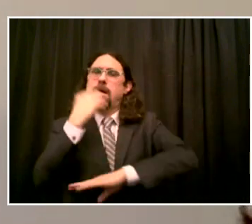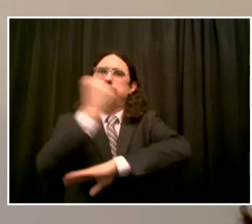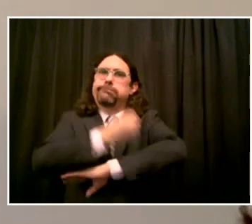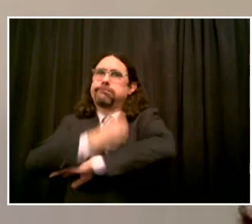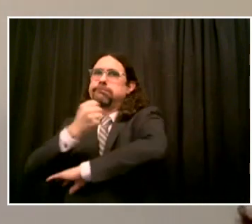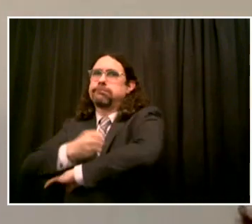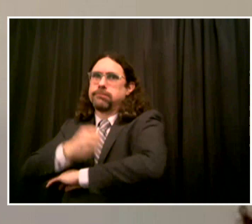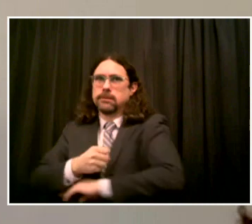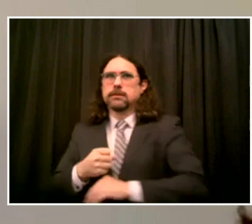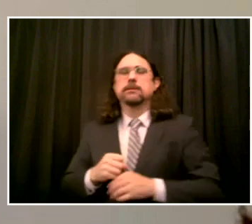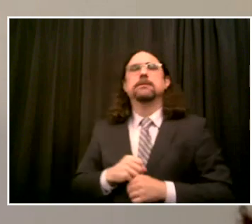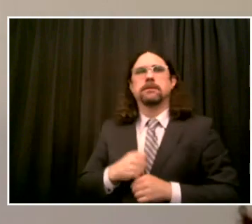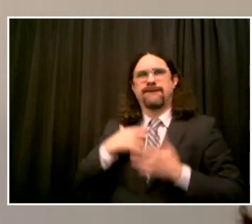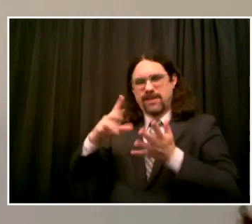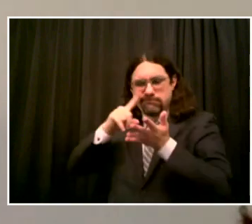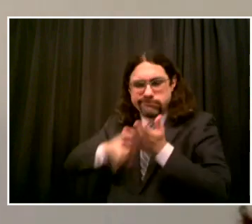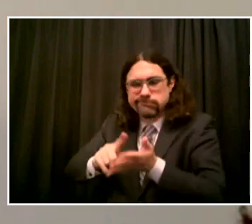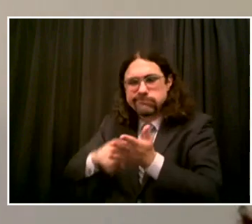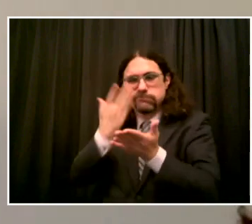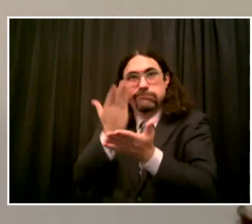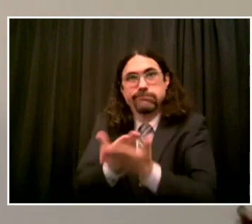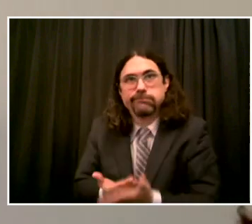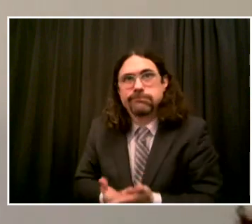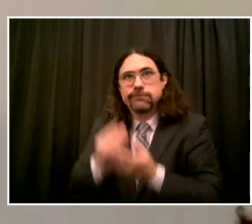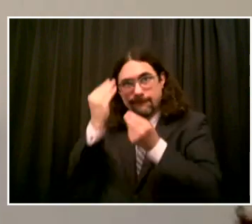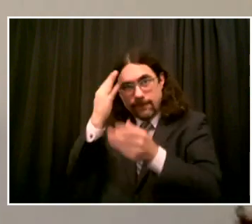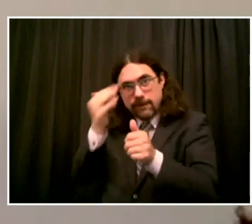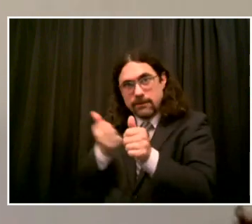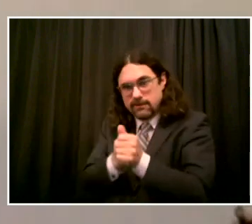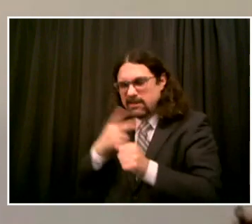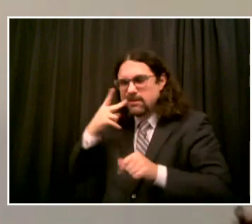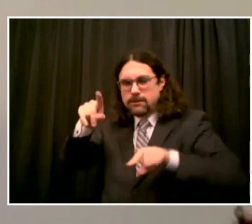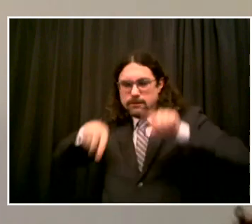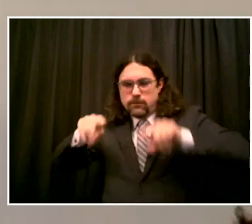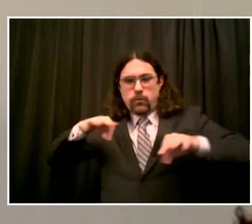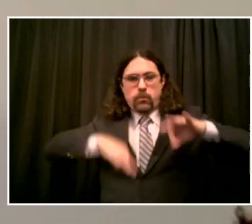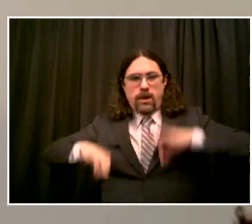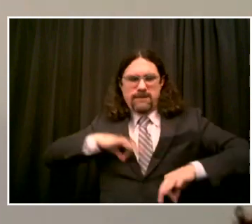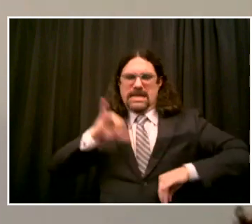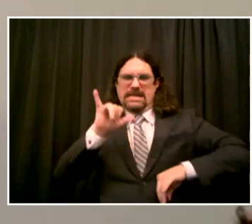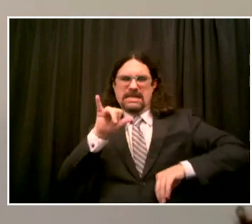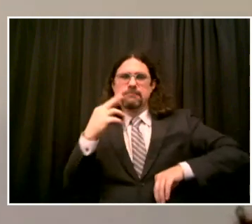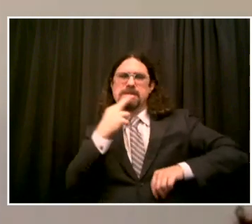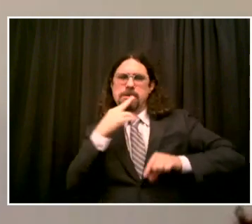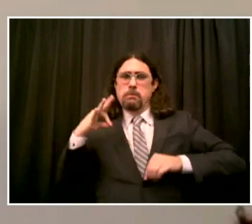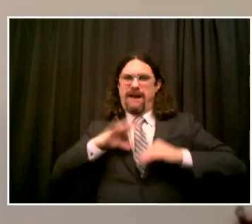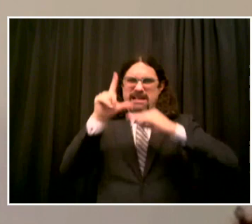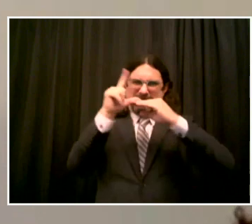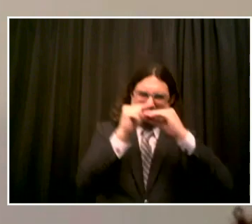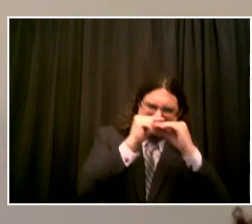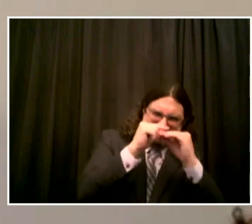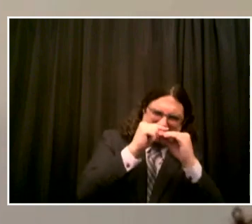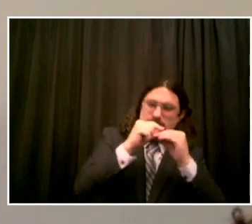FOR THESE FOOD PARTY APPS CAN REACH UP TO 30% OR HIGHER AND CAN